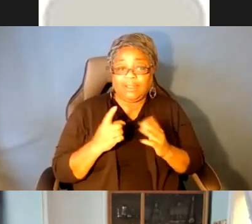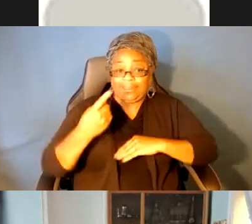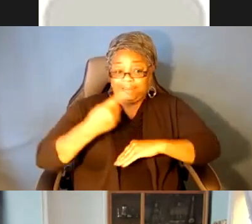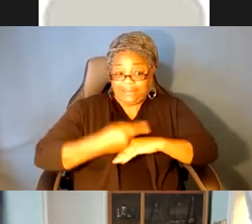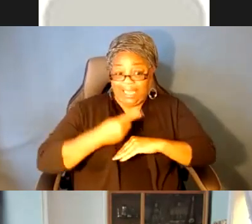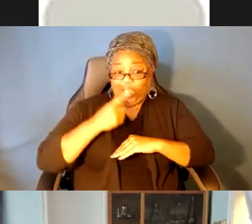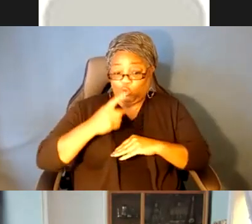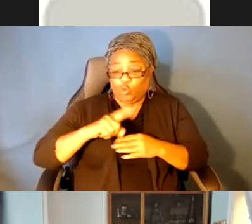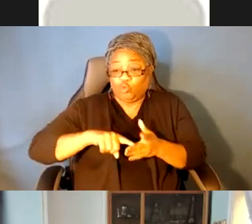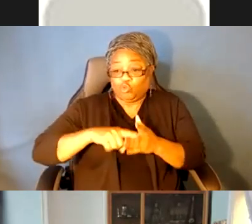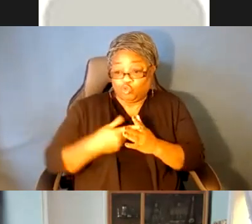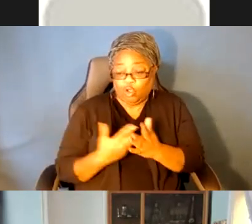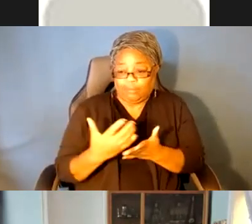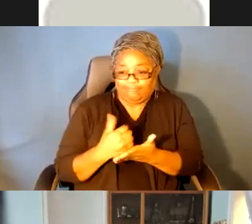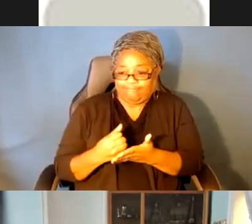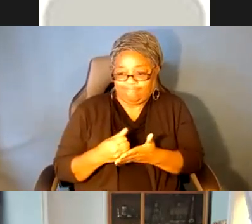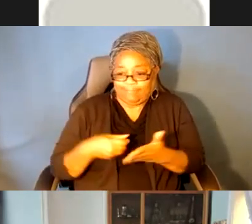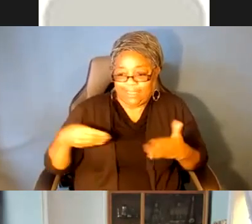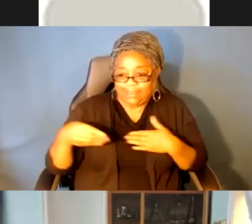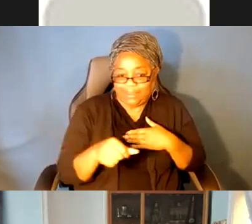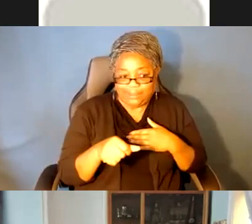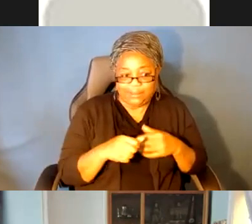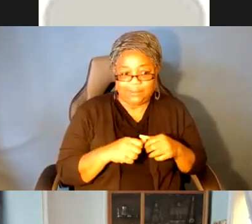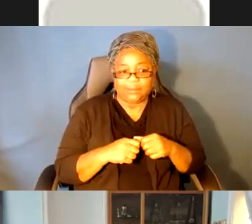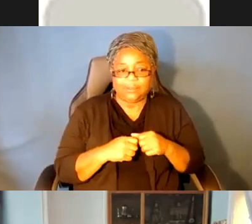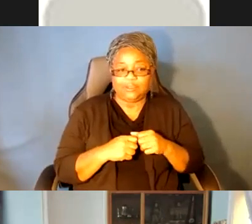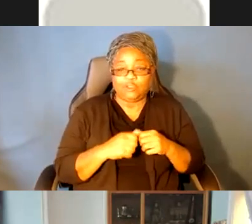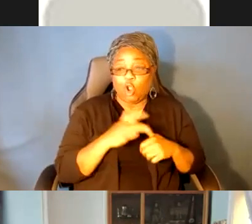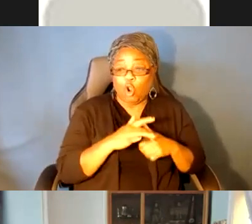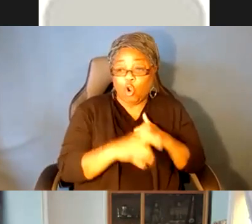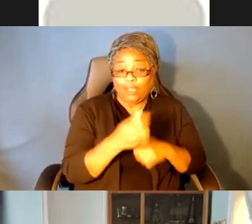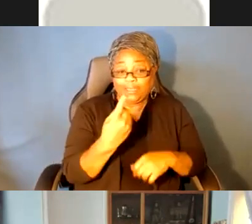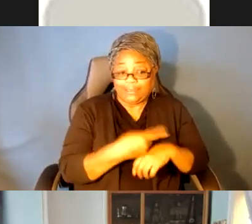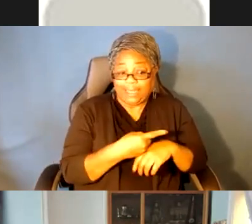and the latest eligible proposal start date is June 30th, 2022.